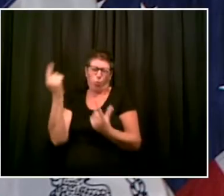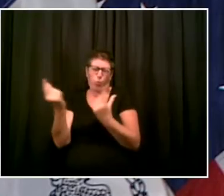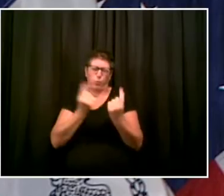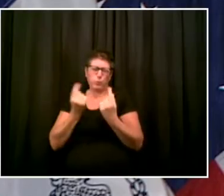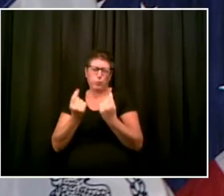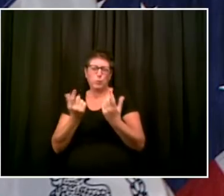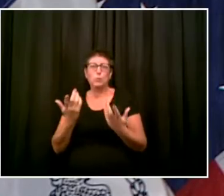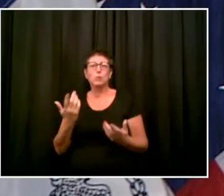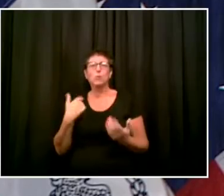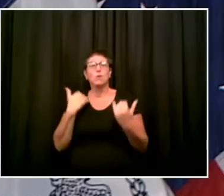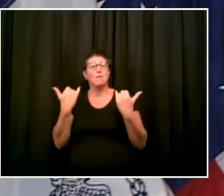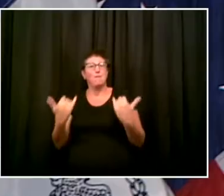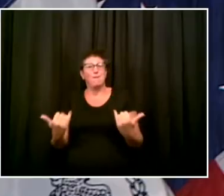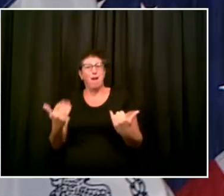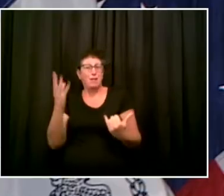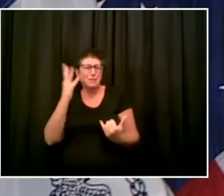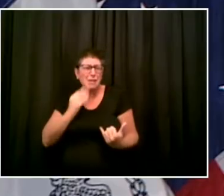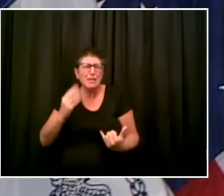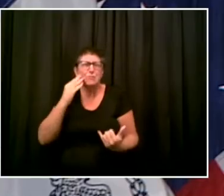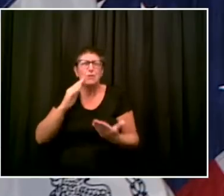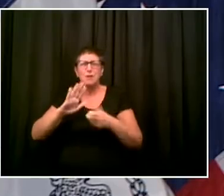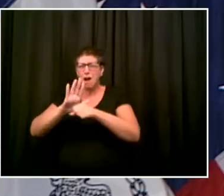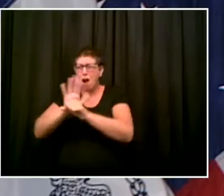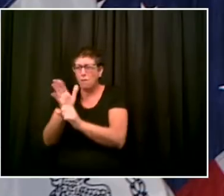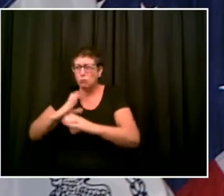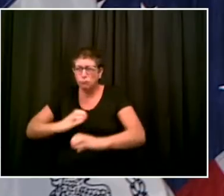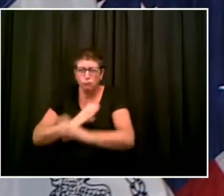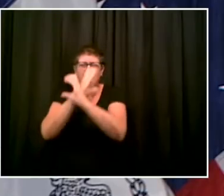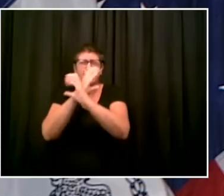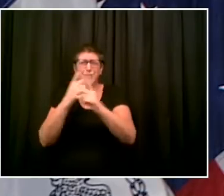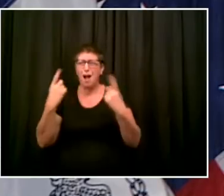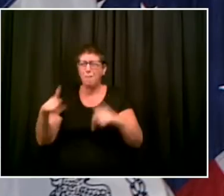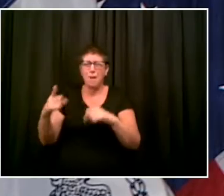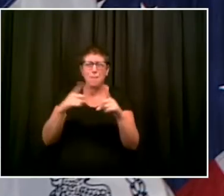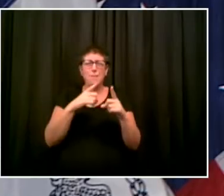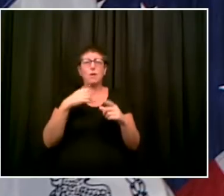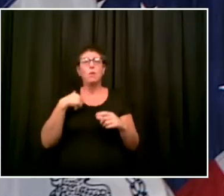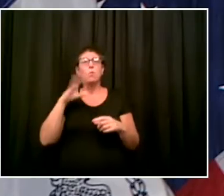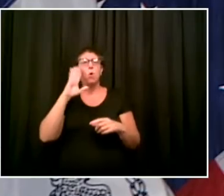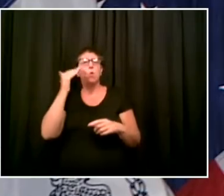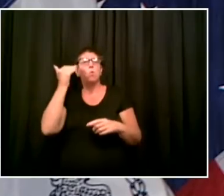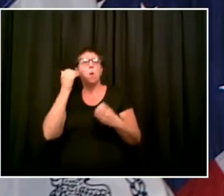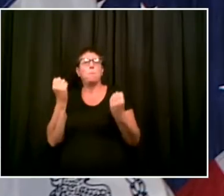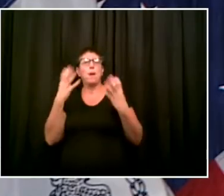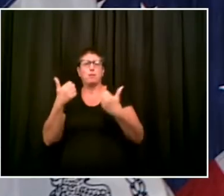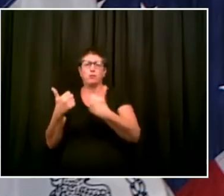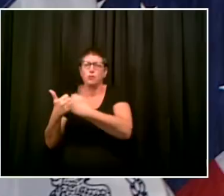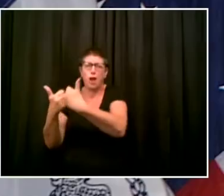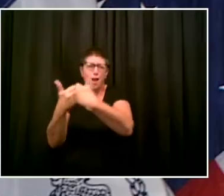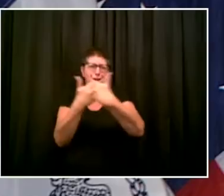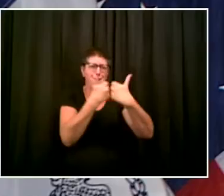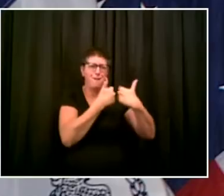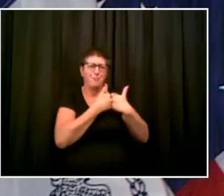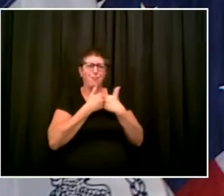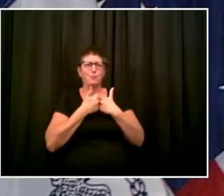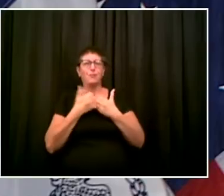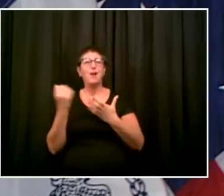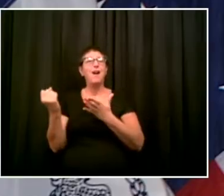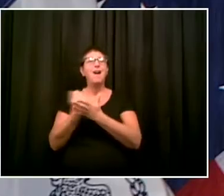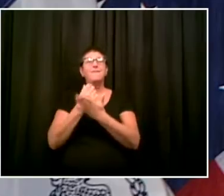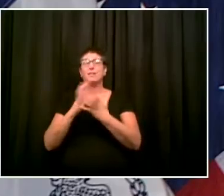THEY KNOW IF